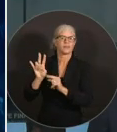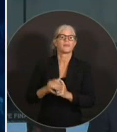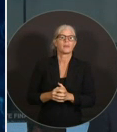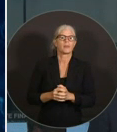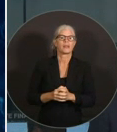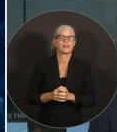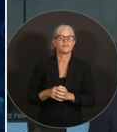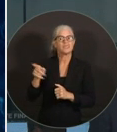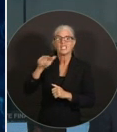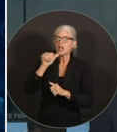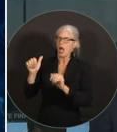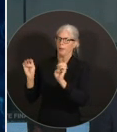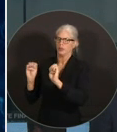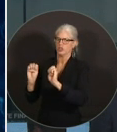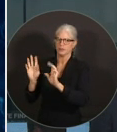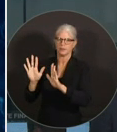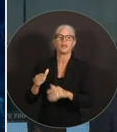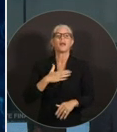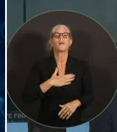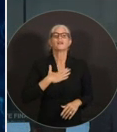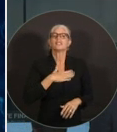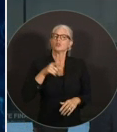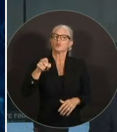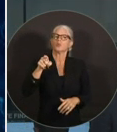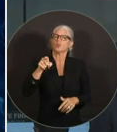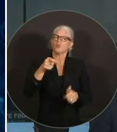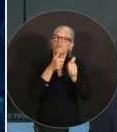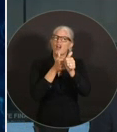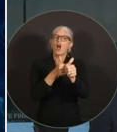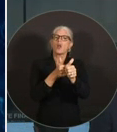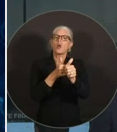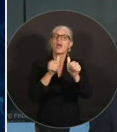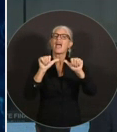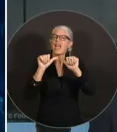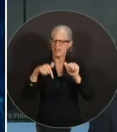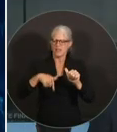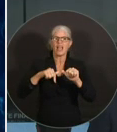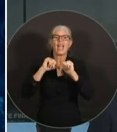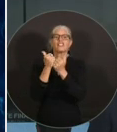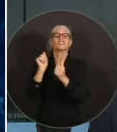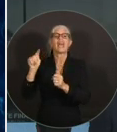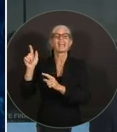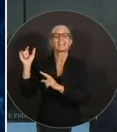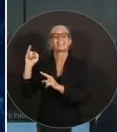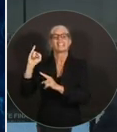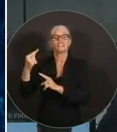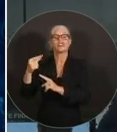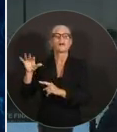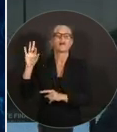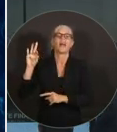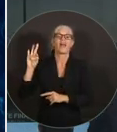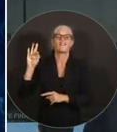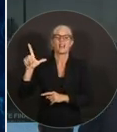THAT'S 1, 803, 4, 2, 3, 5, 5,